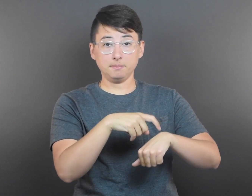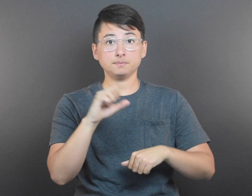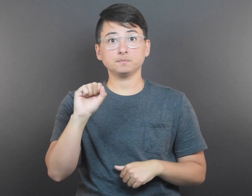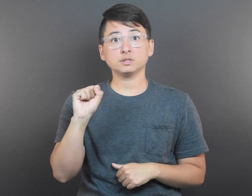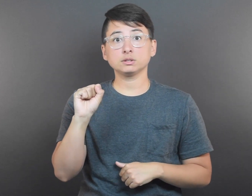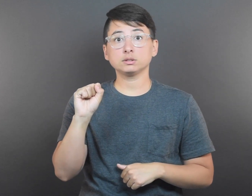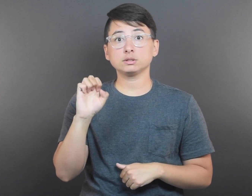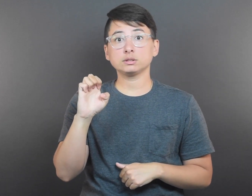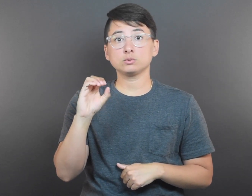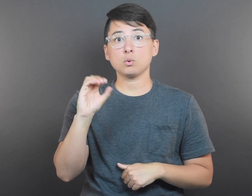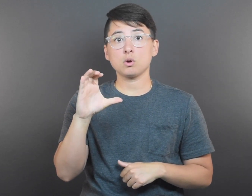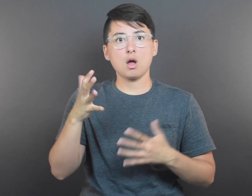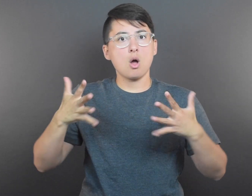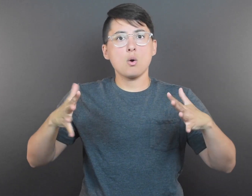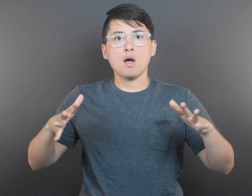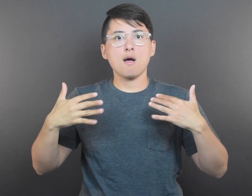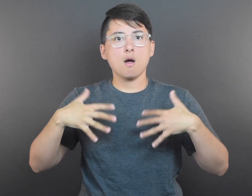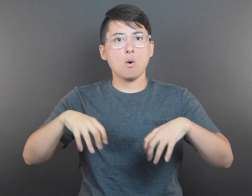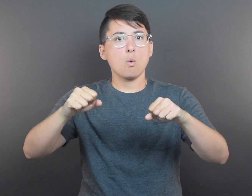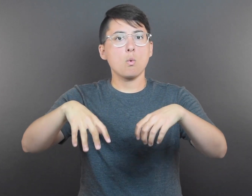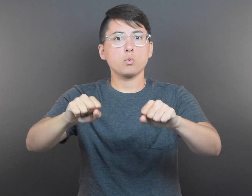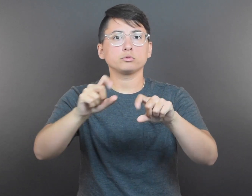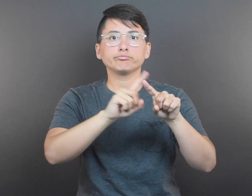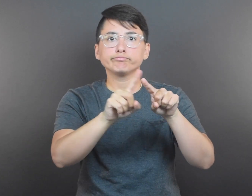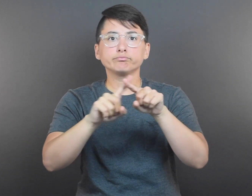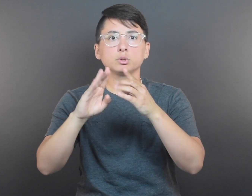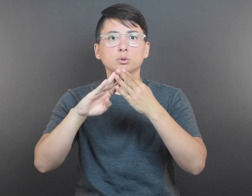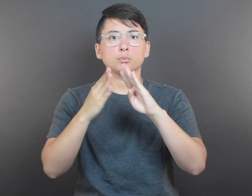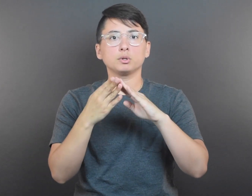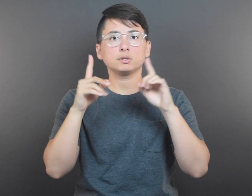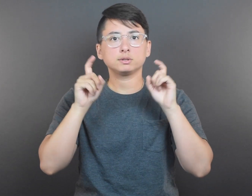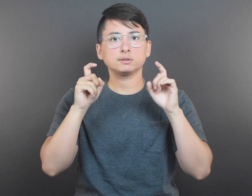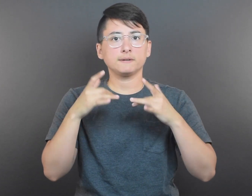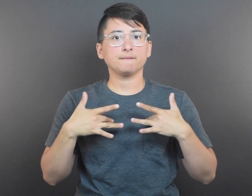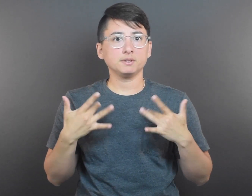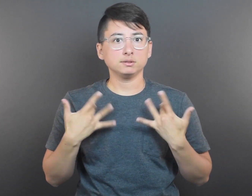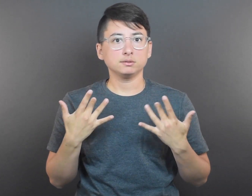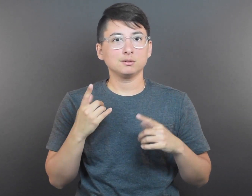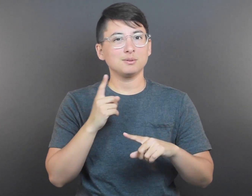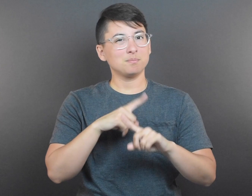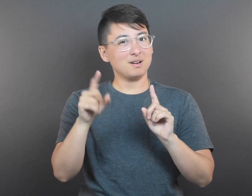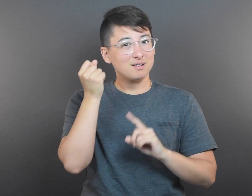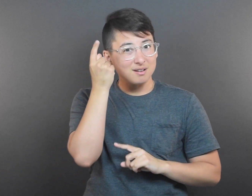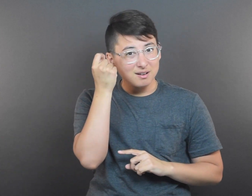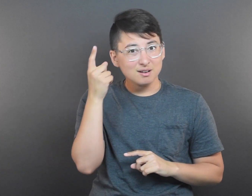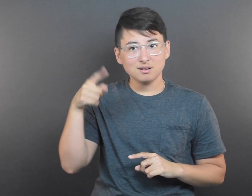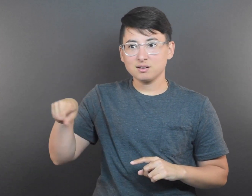At the time, the SEOC had already been hosting community testing events, but were having